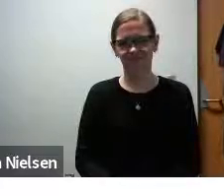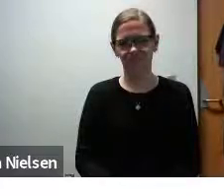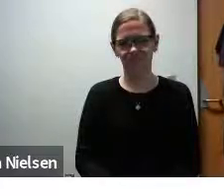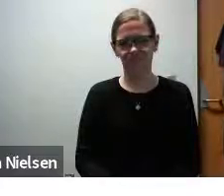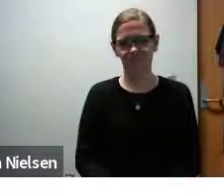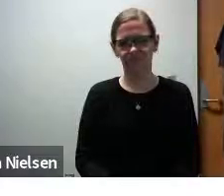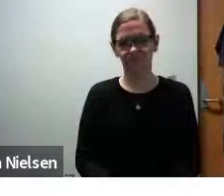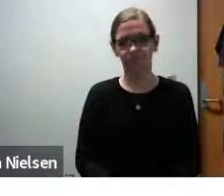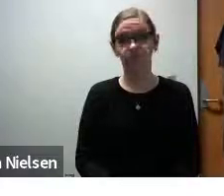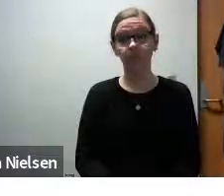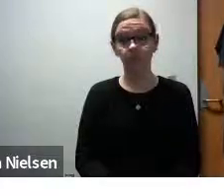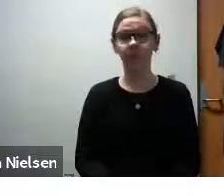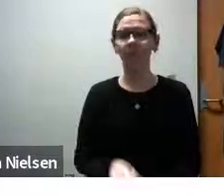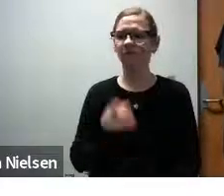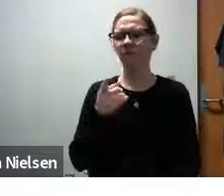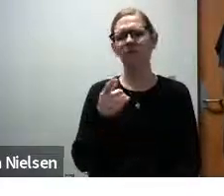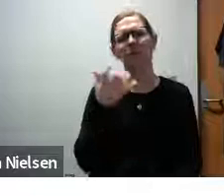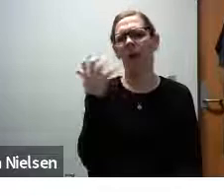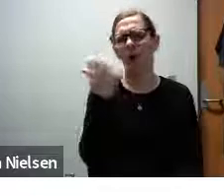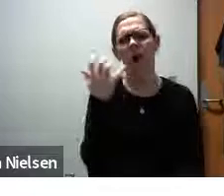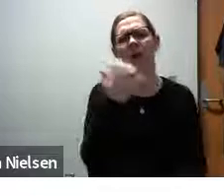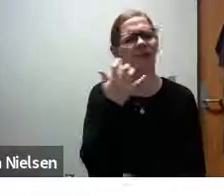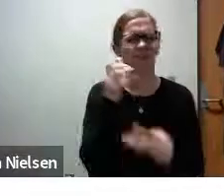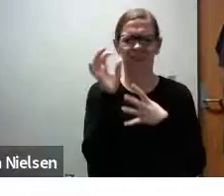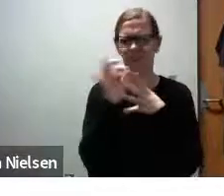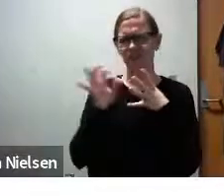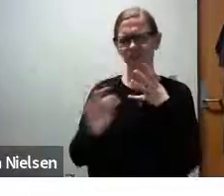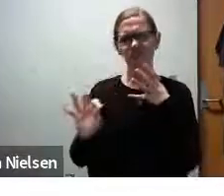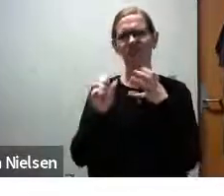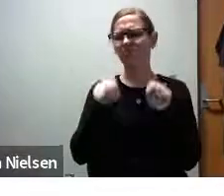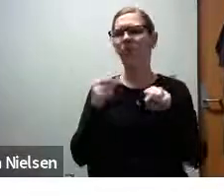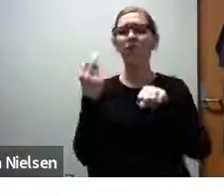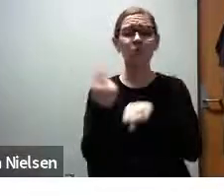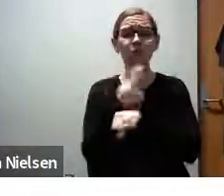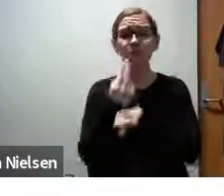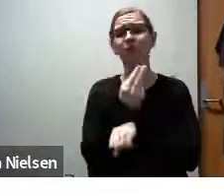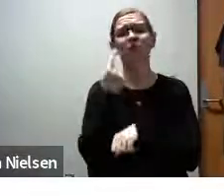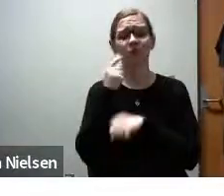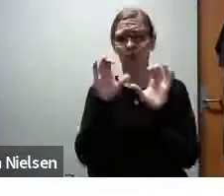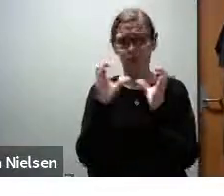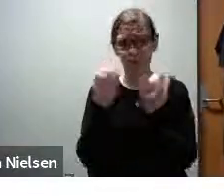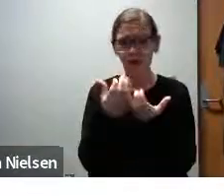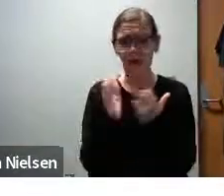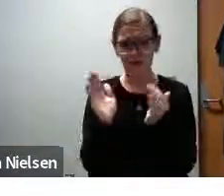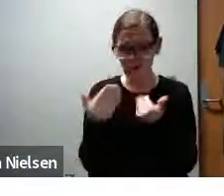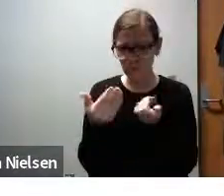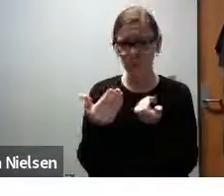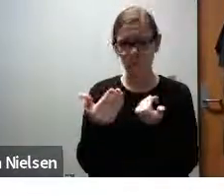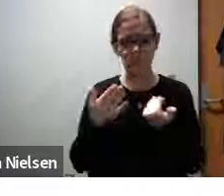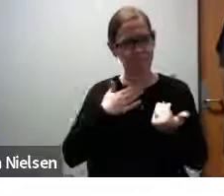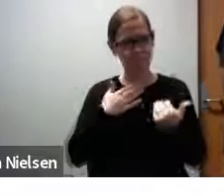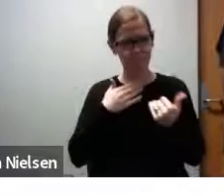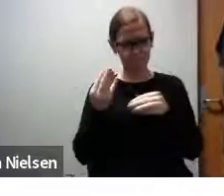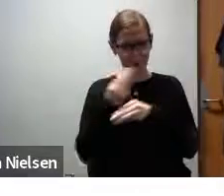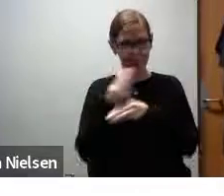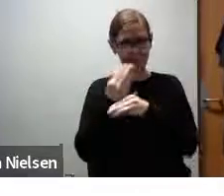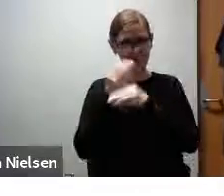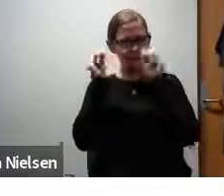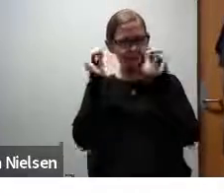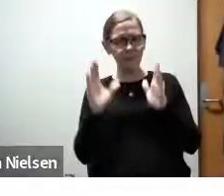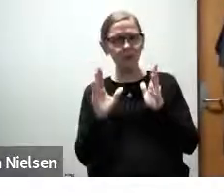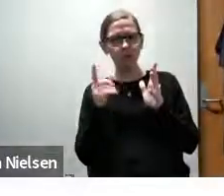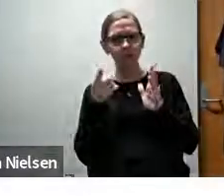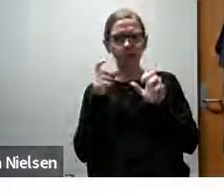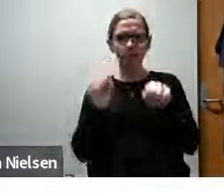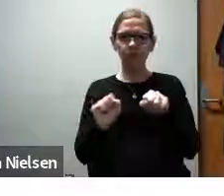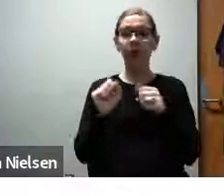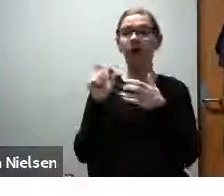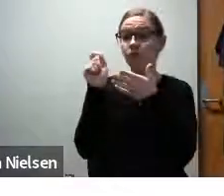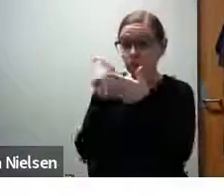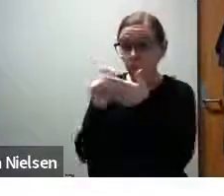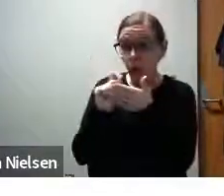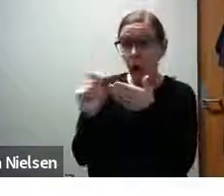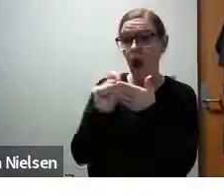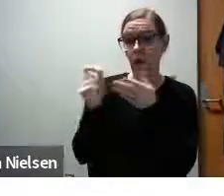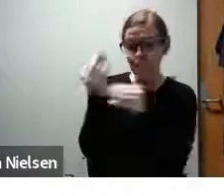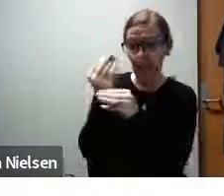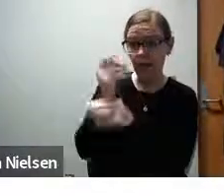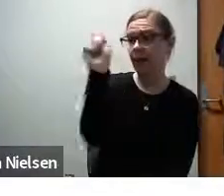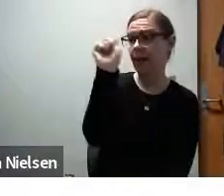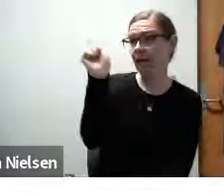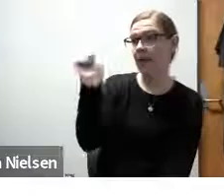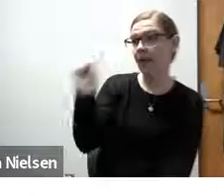So this is an awesome feature that you can use in your classroom, especially my math teachers, you can write out a problem or type our problem and pick on a student and let them annotate